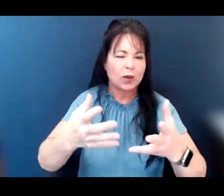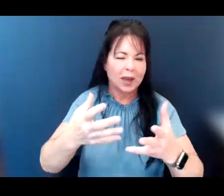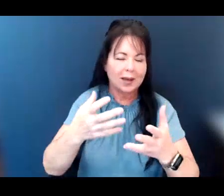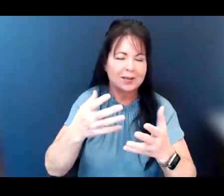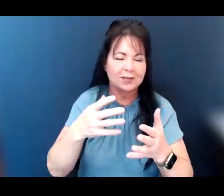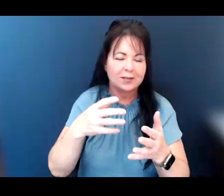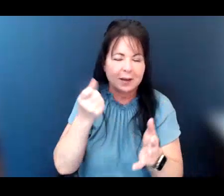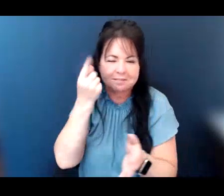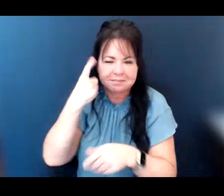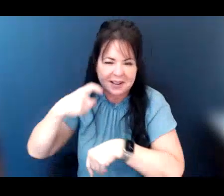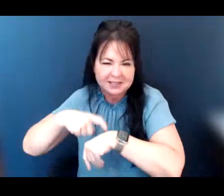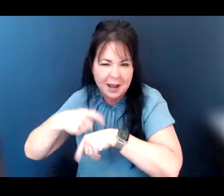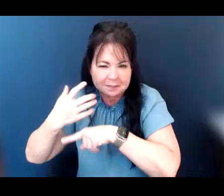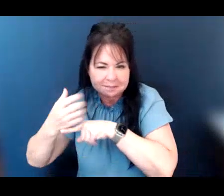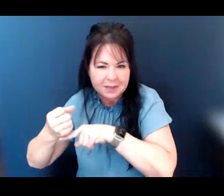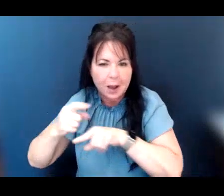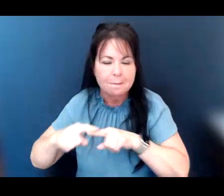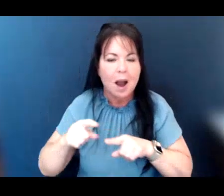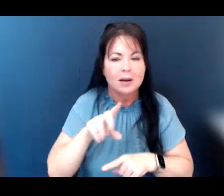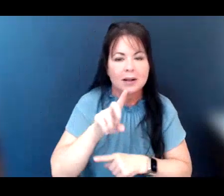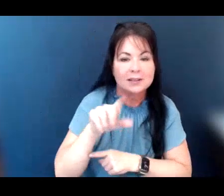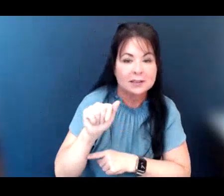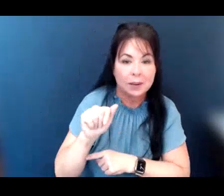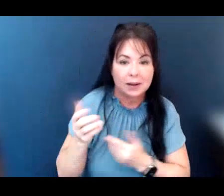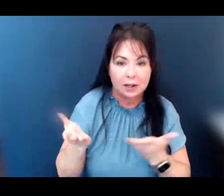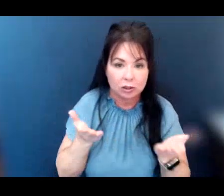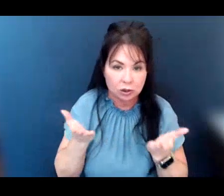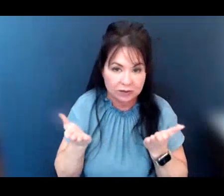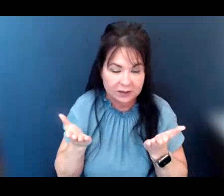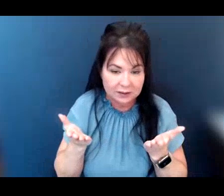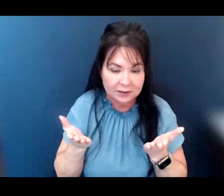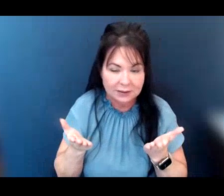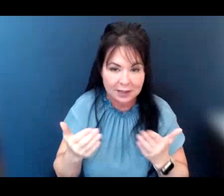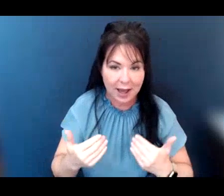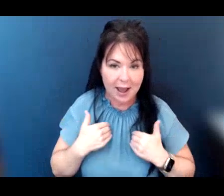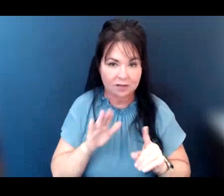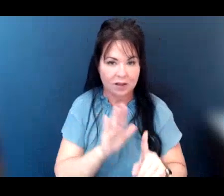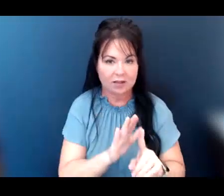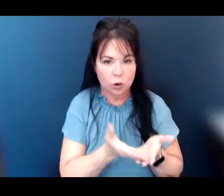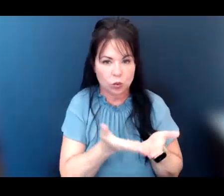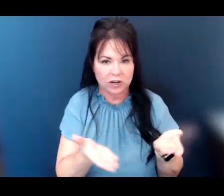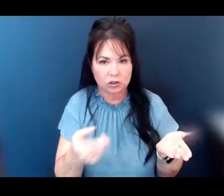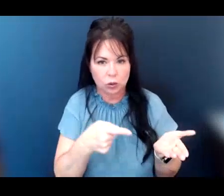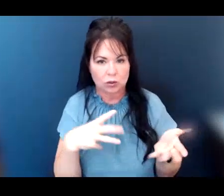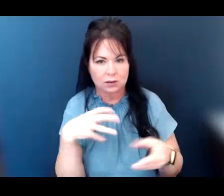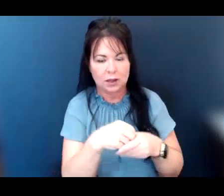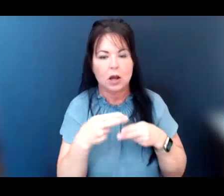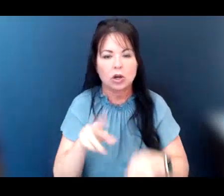disability services has a resource within it called the Virtual Insight Panel that we use